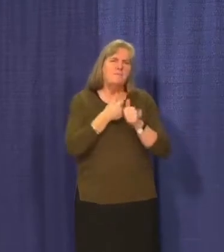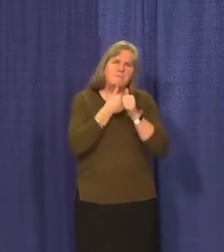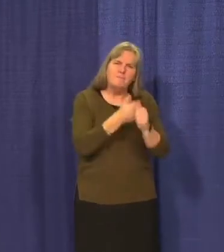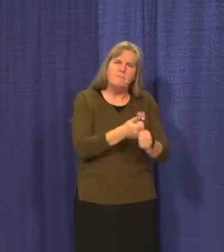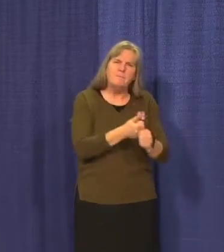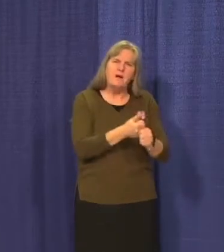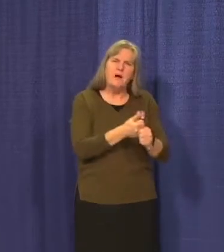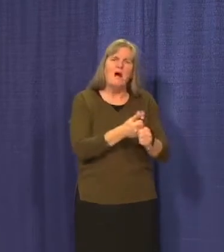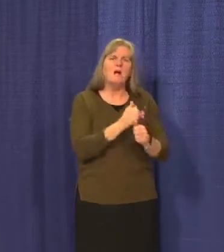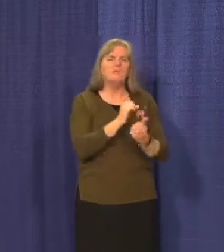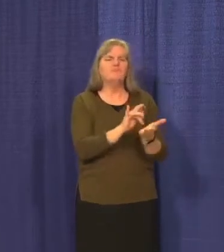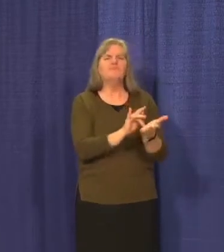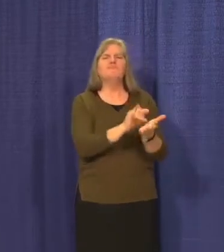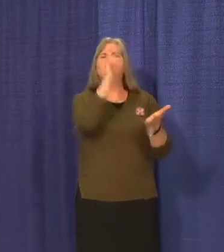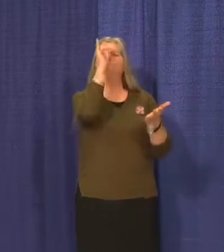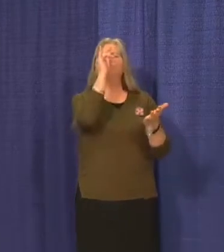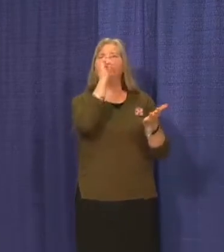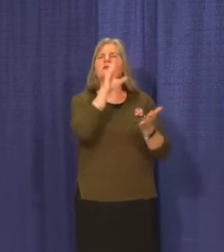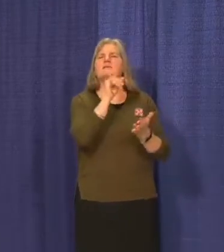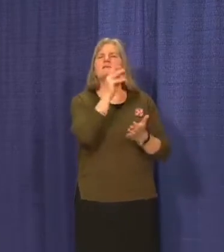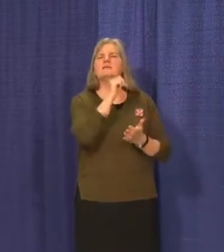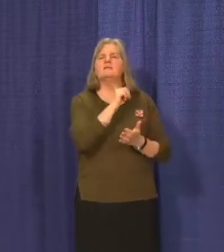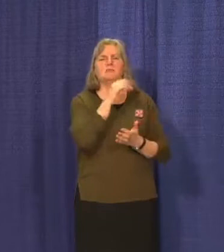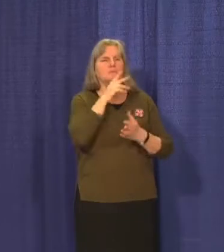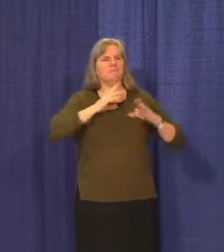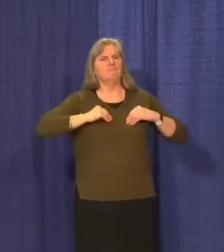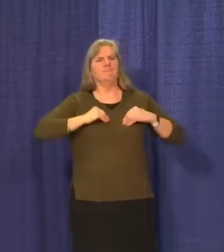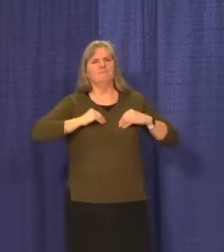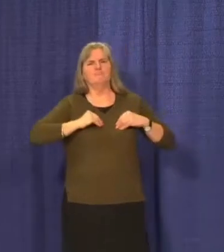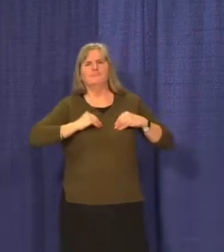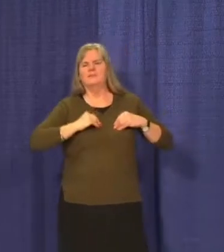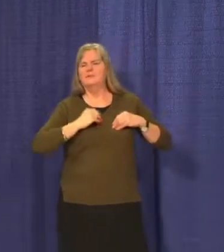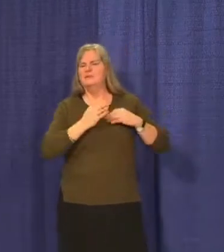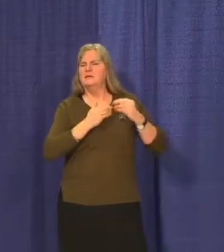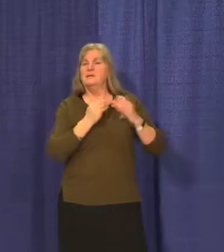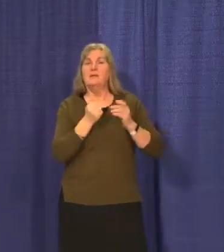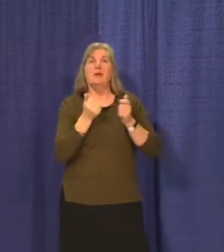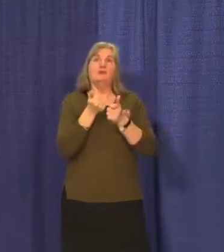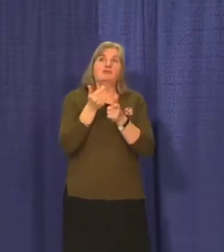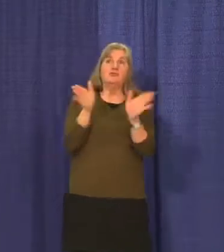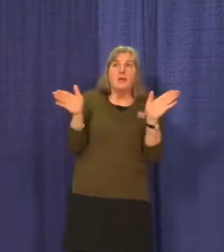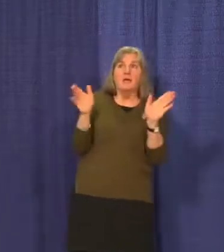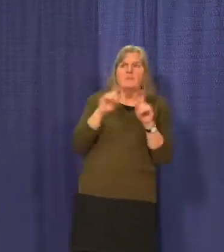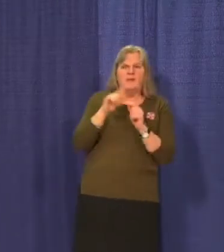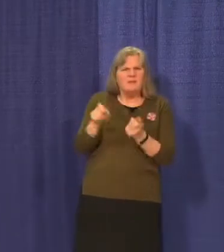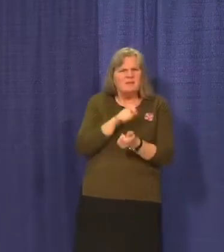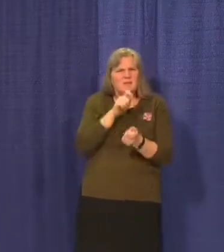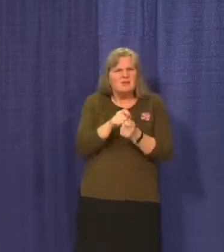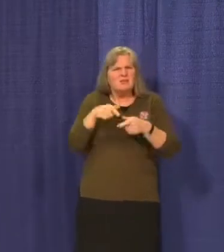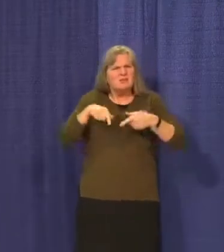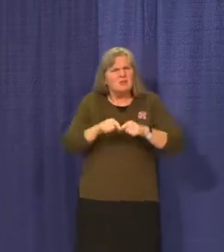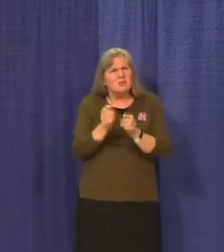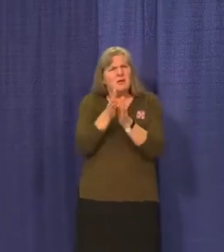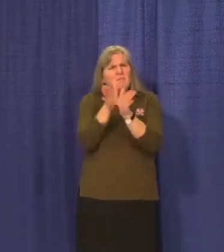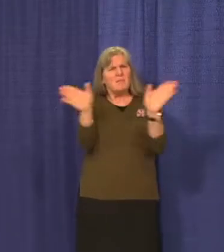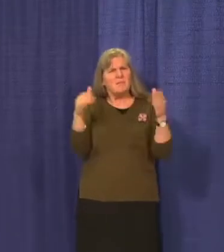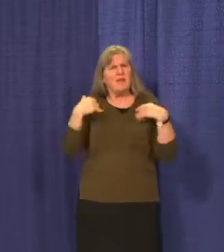emergency measures for their own advantage, which is completely unacceptable that any time but especially during a public